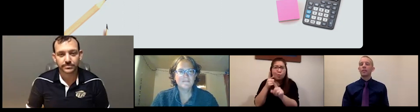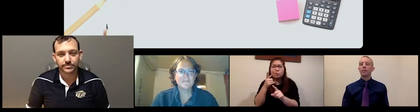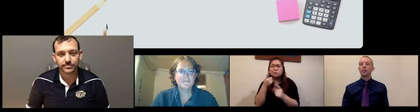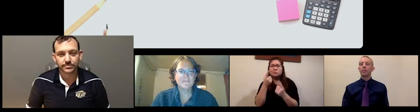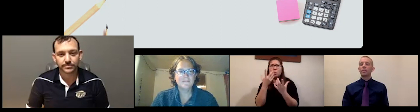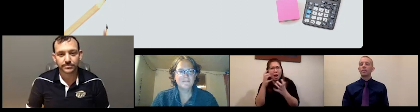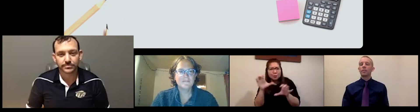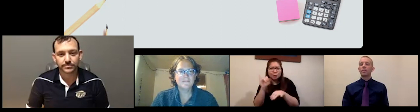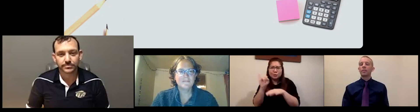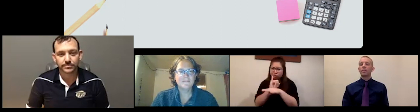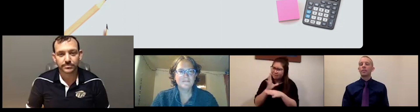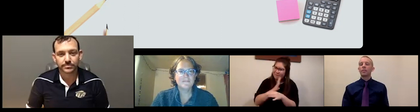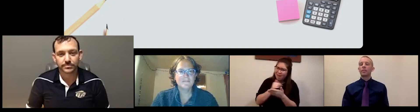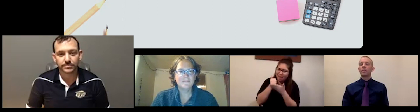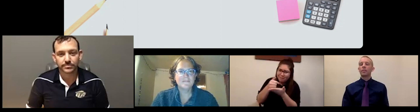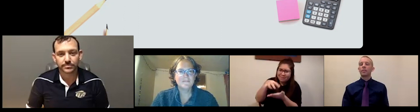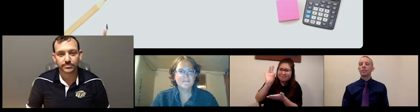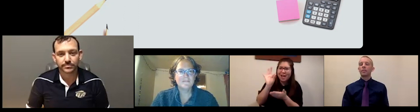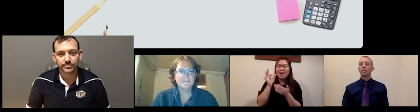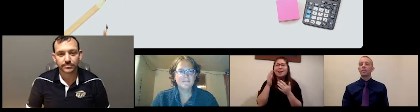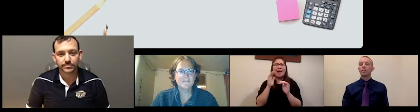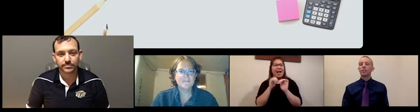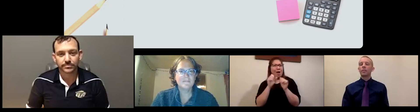If they want to do an internship I’ll help them find one.